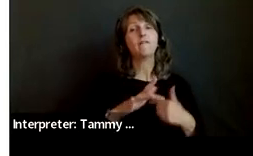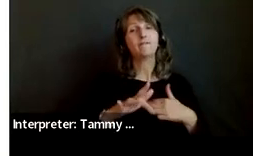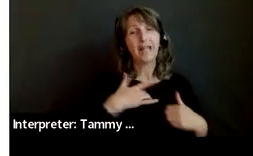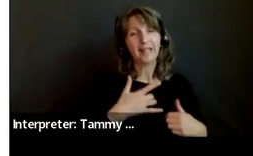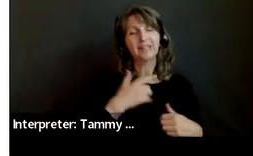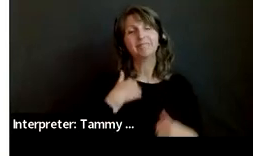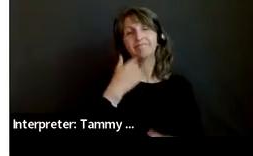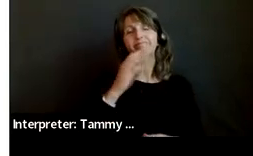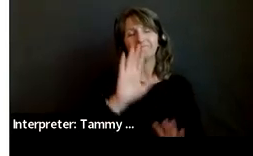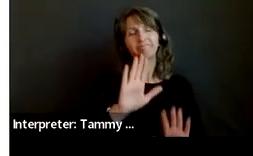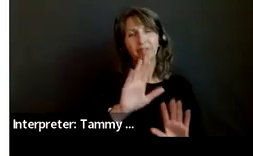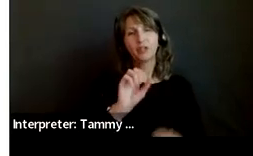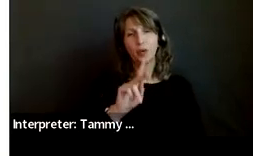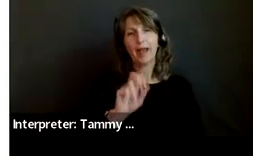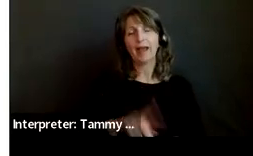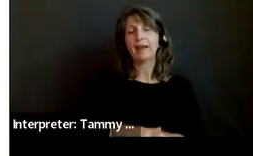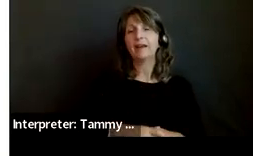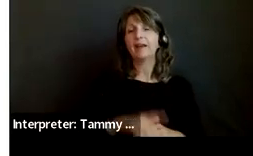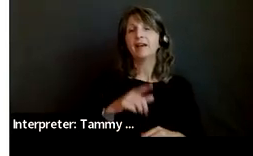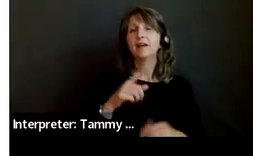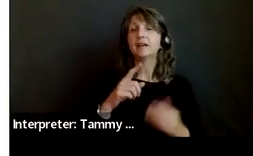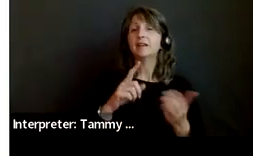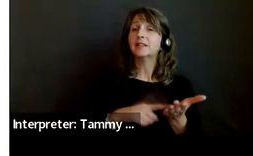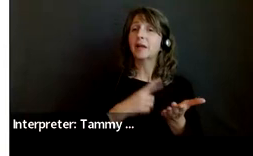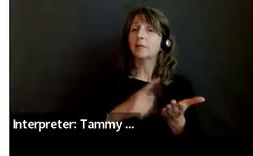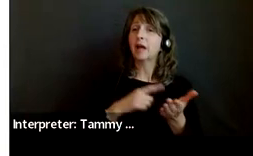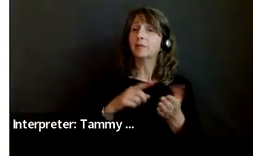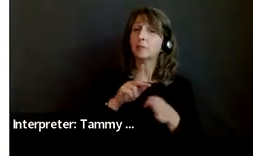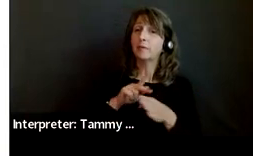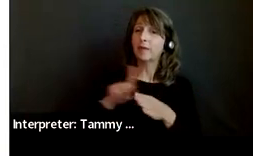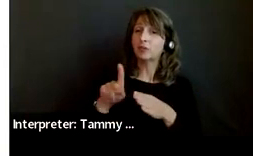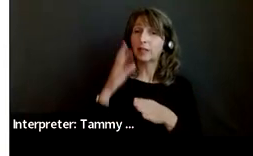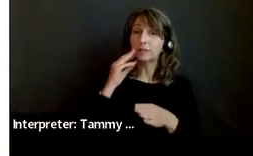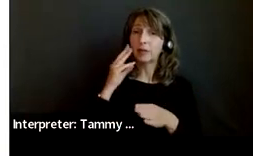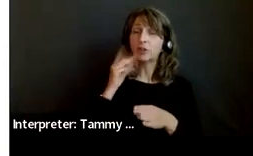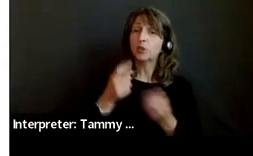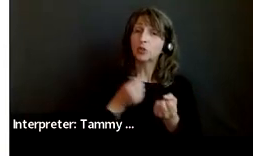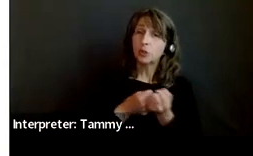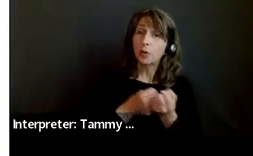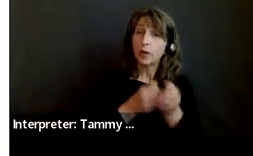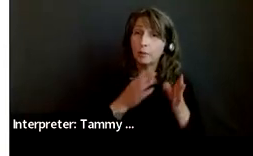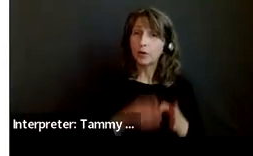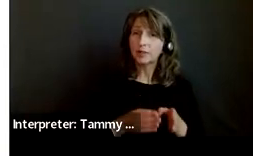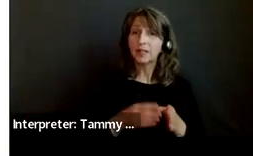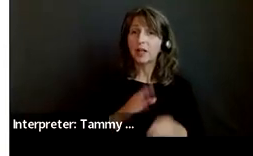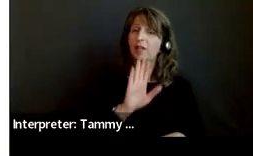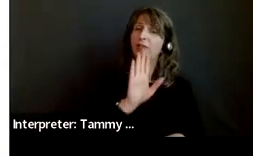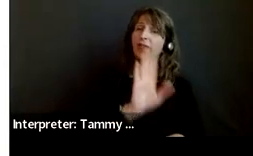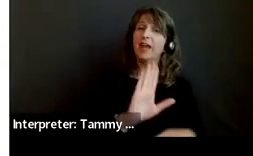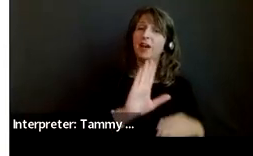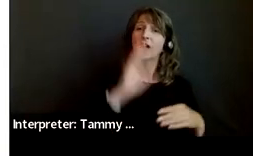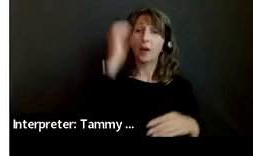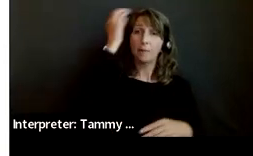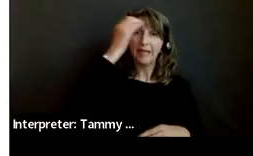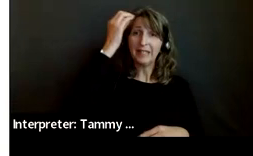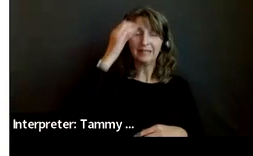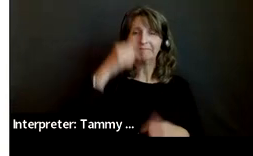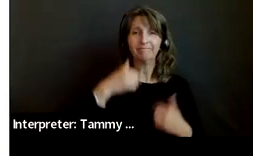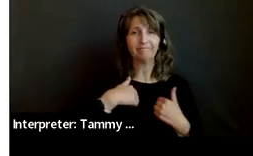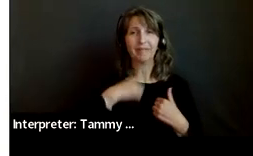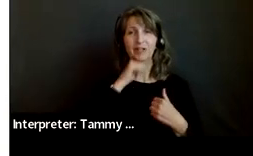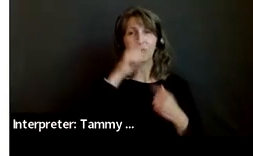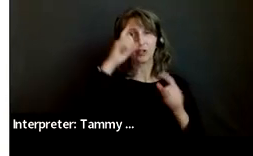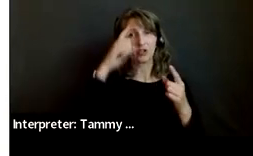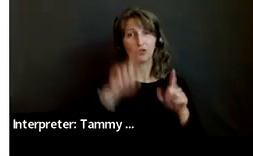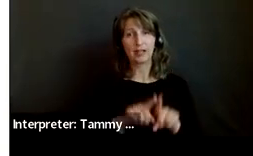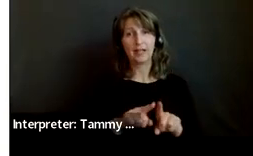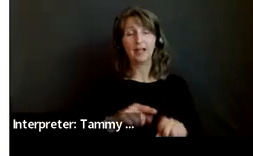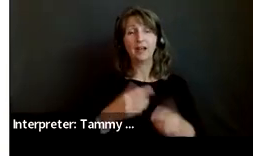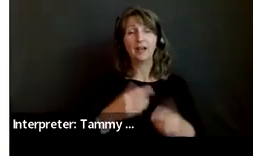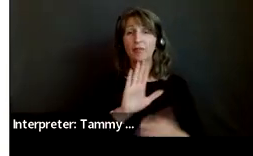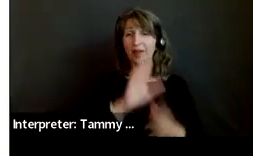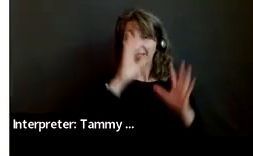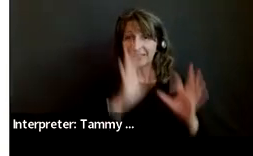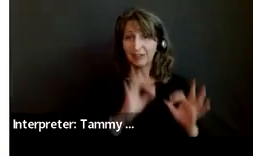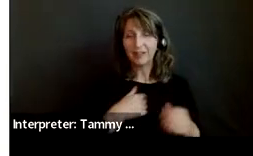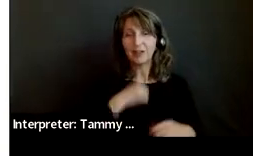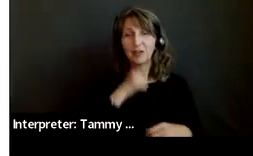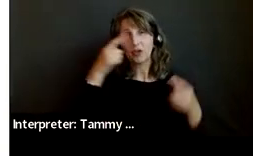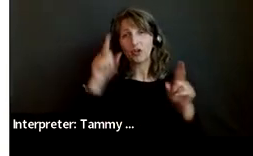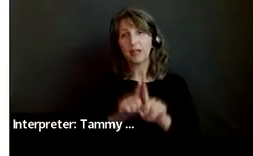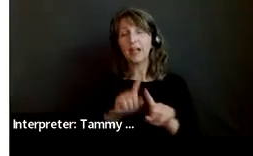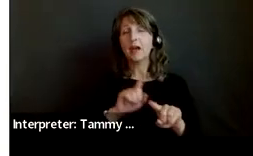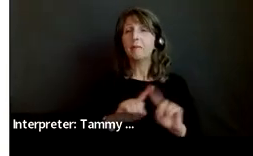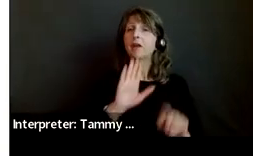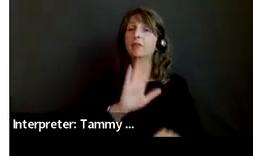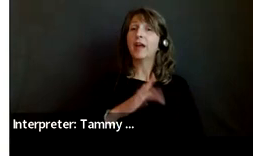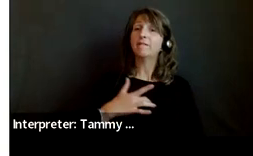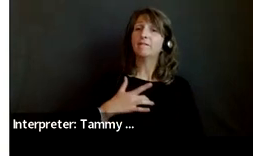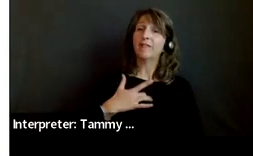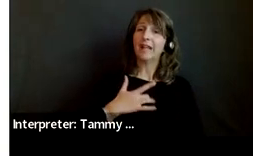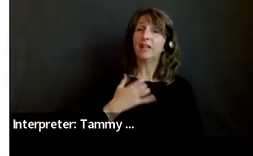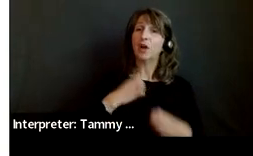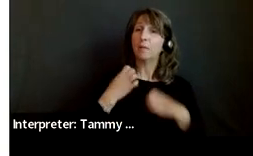You may find in your professional experience that you are supporting someone or have a client, so maybe you don't agree with their opinions or maybe the decisions they have made, but you can always validate someone's emotions and that is very important.